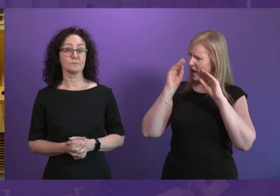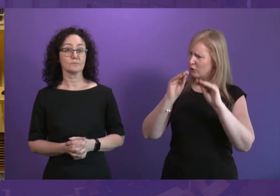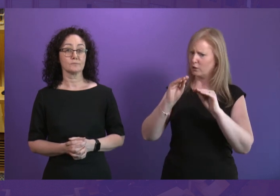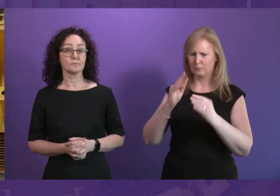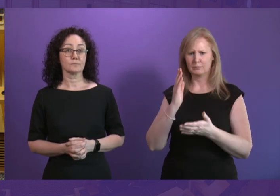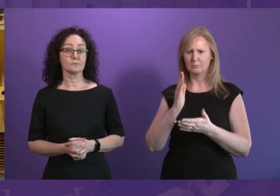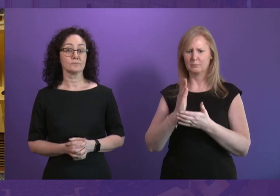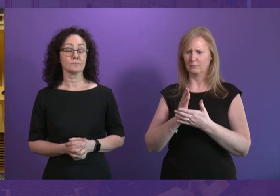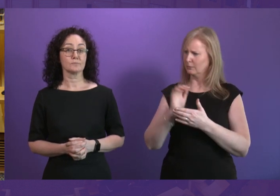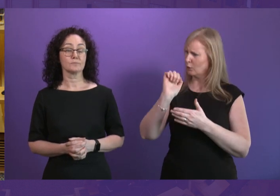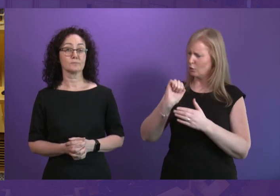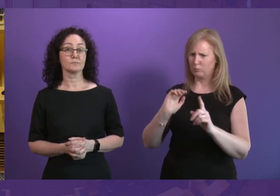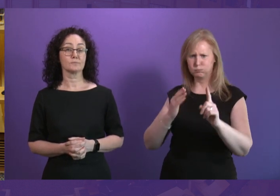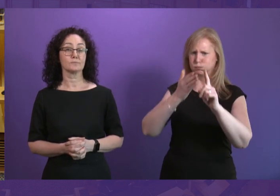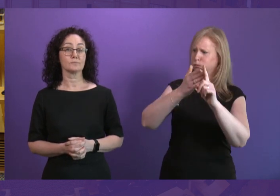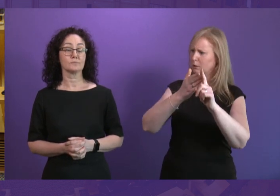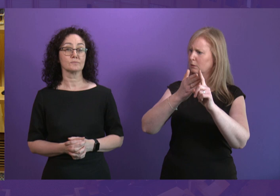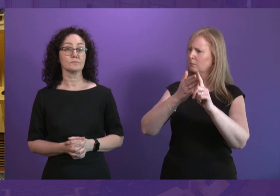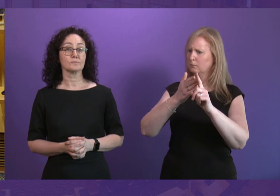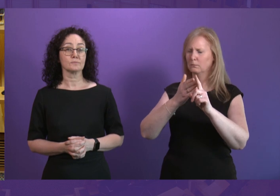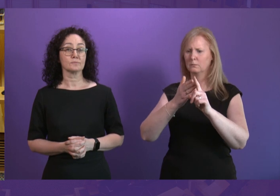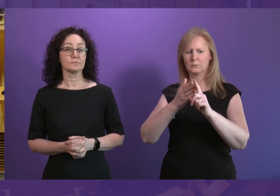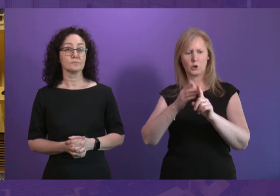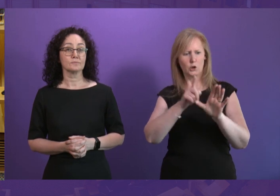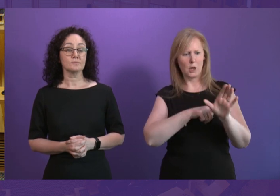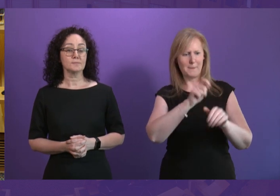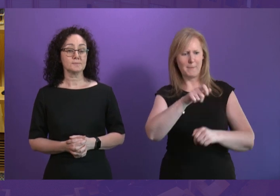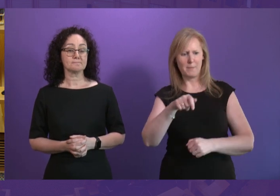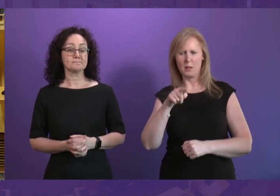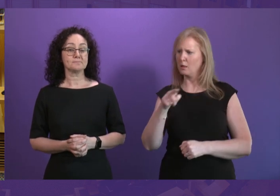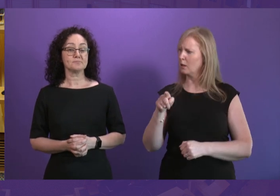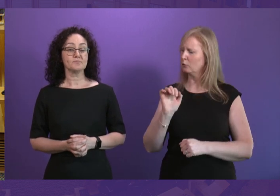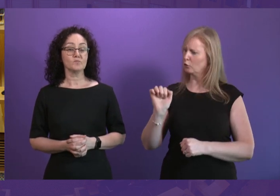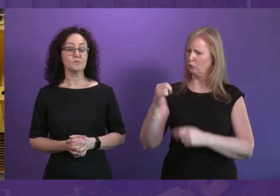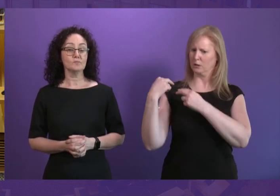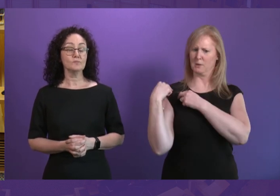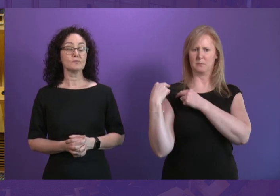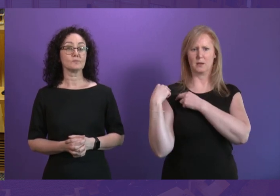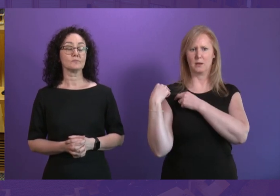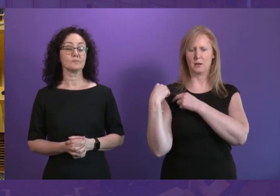defining mission, and if young people are her sacred responsibility, why is she imposing